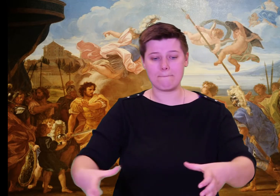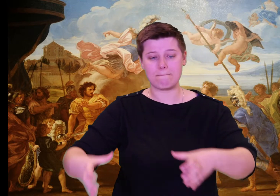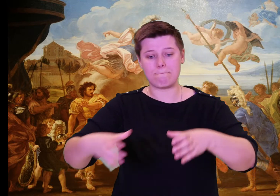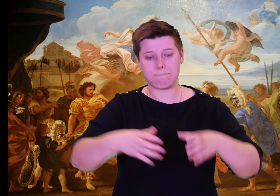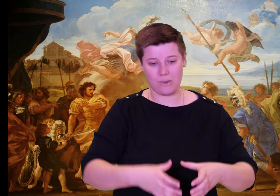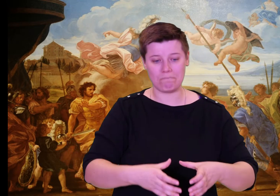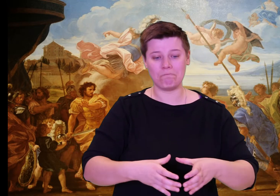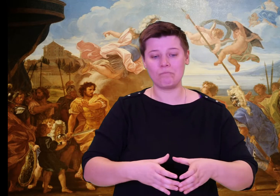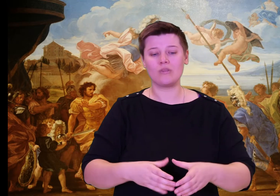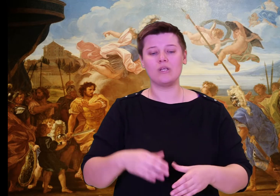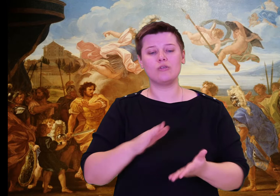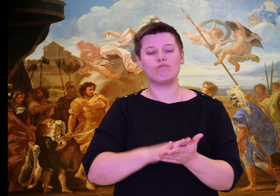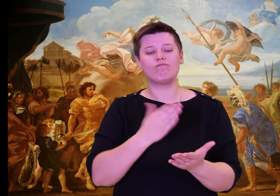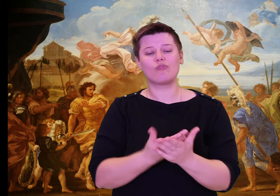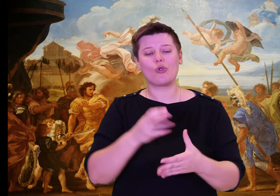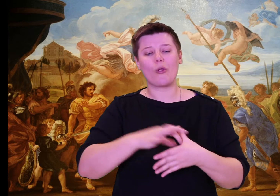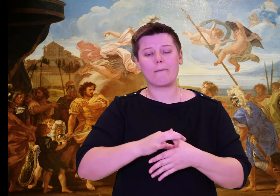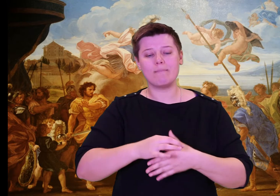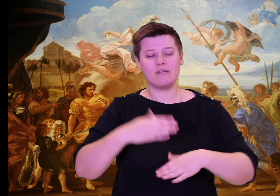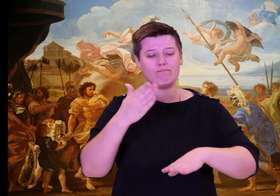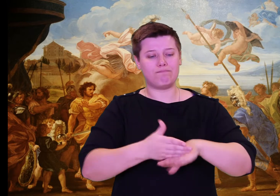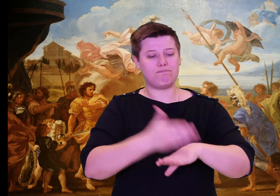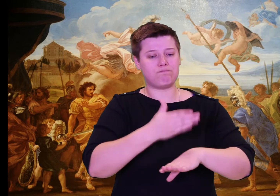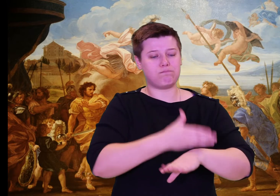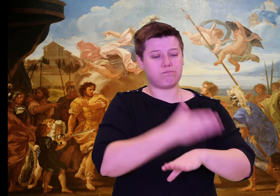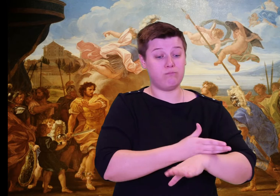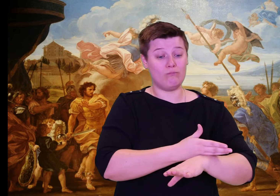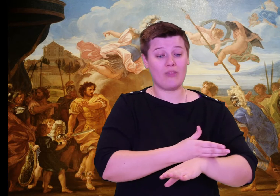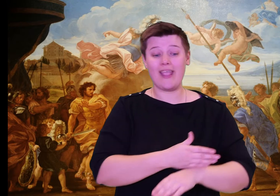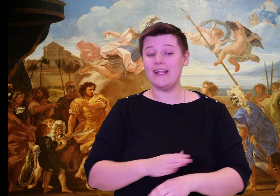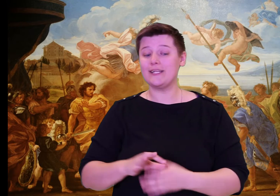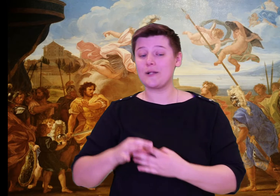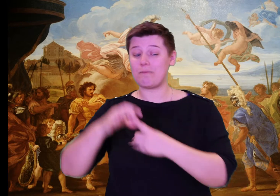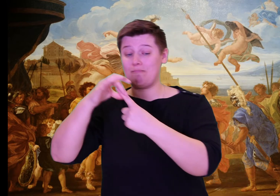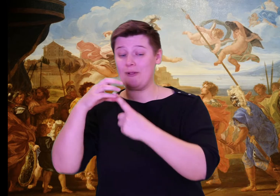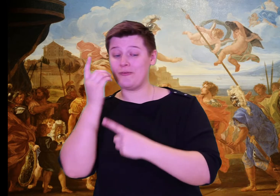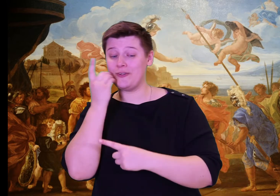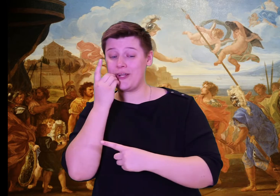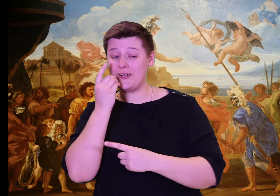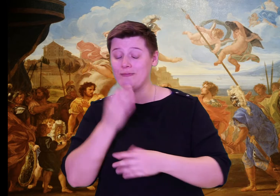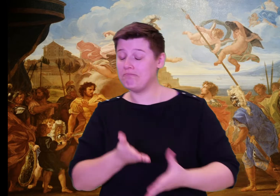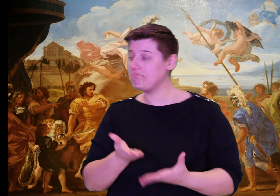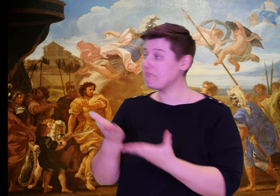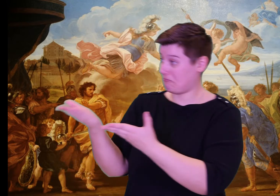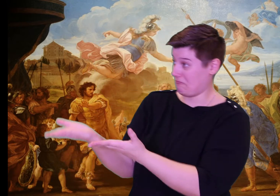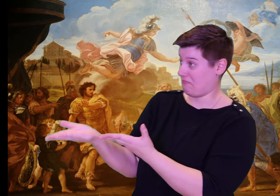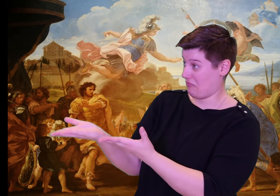With that, he took the dish of rich roast meat cut from the back, which was his